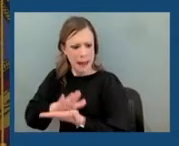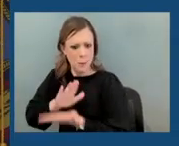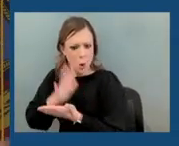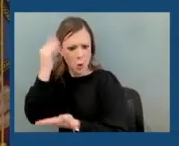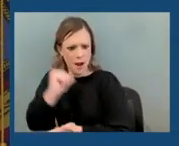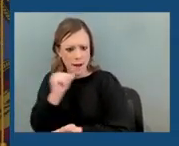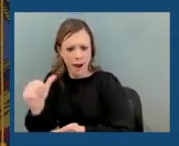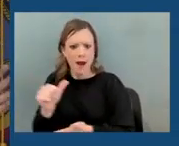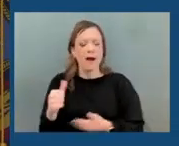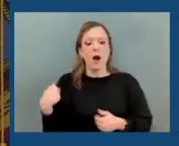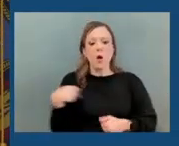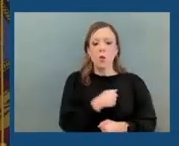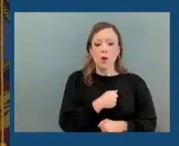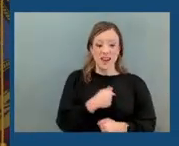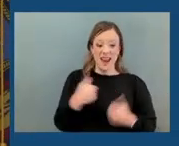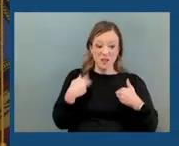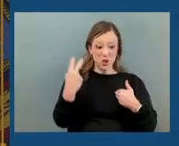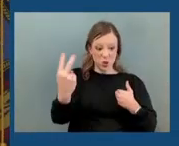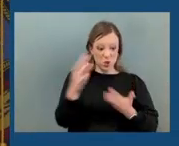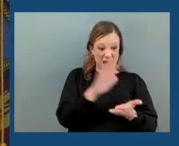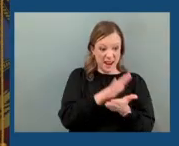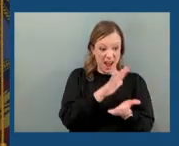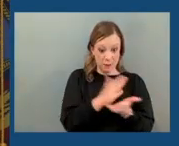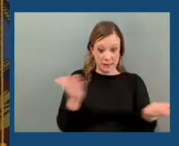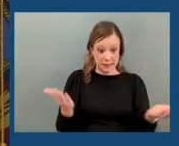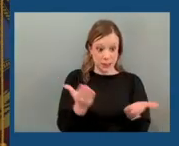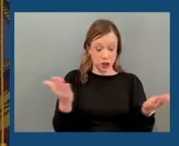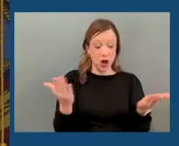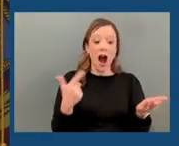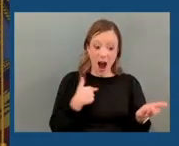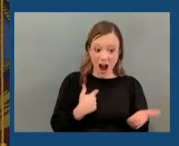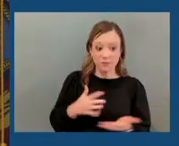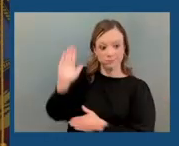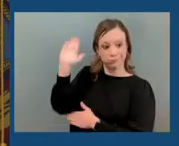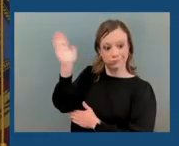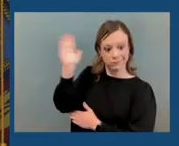I know this because I spoke at every single graduation since I was Lieutenant governor. I love the graduations.